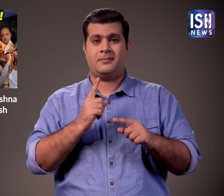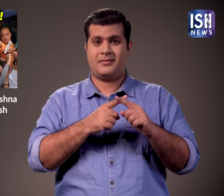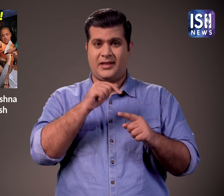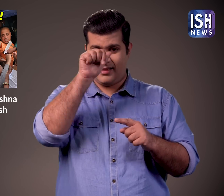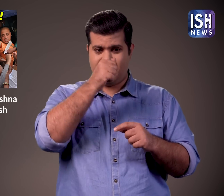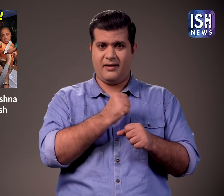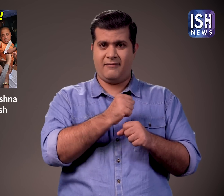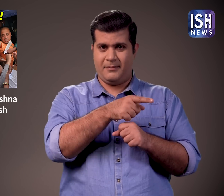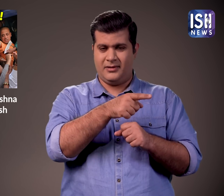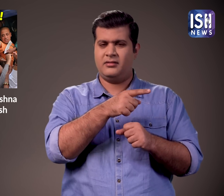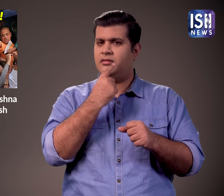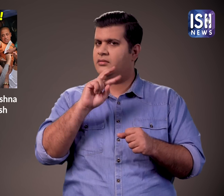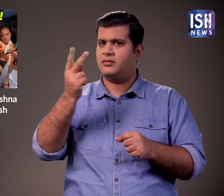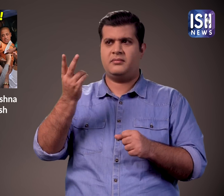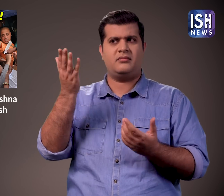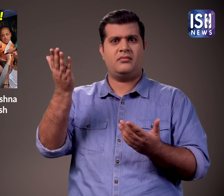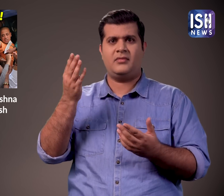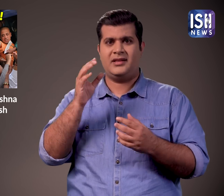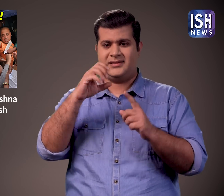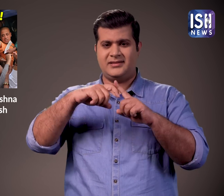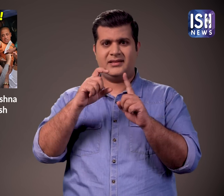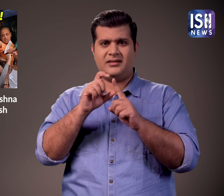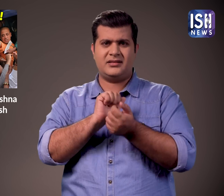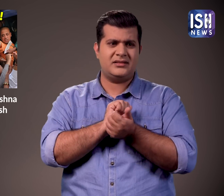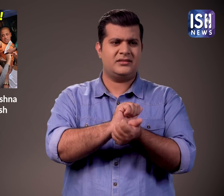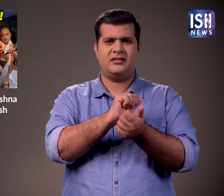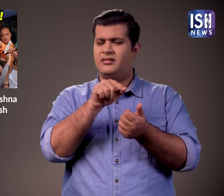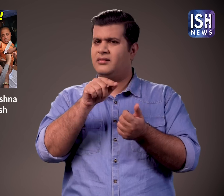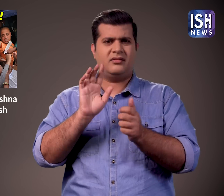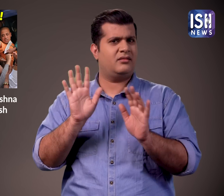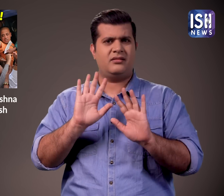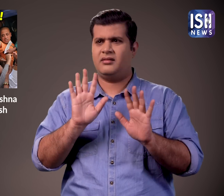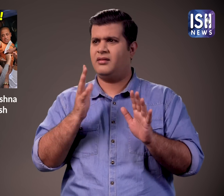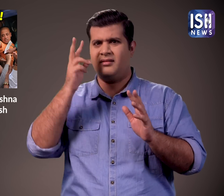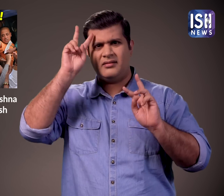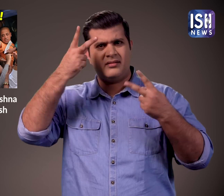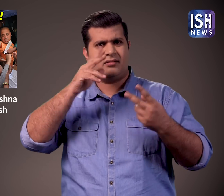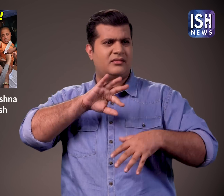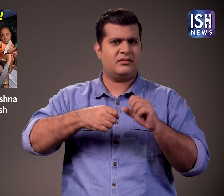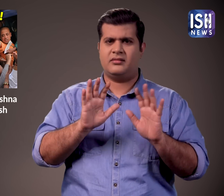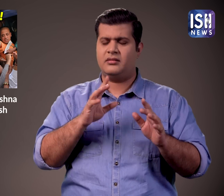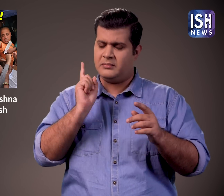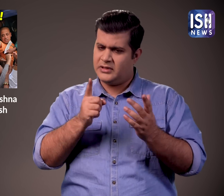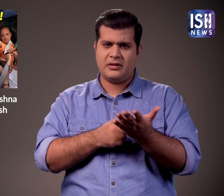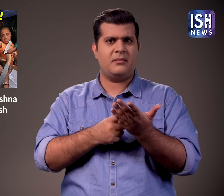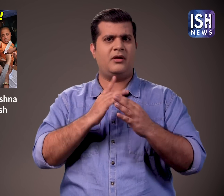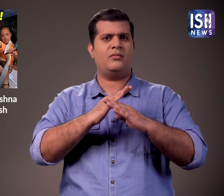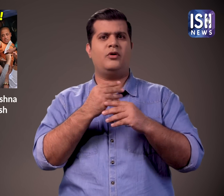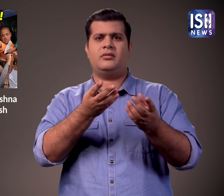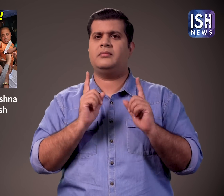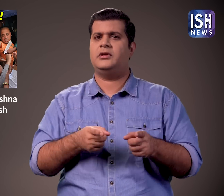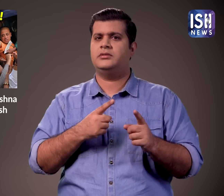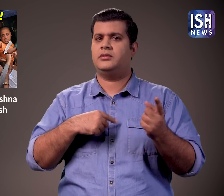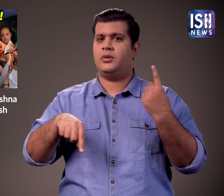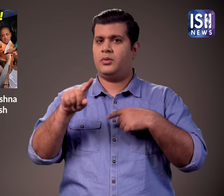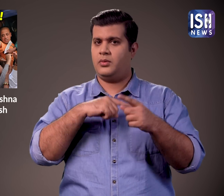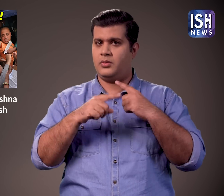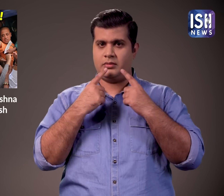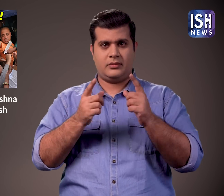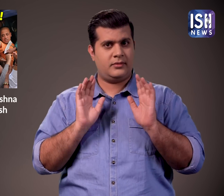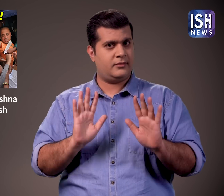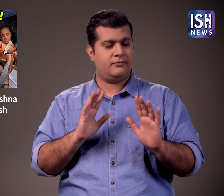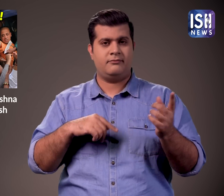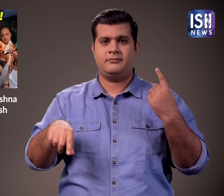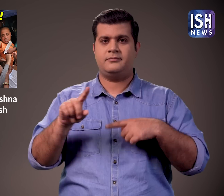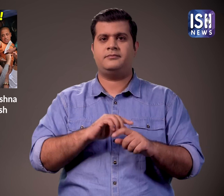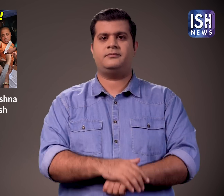Indian government has demanded protection and security for the Hindus.